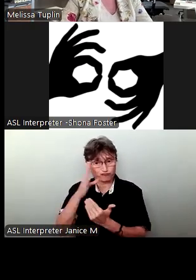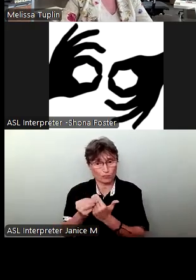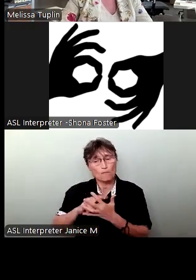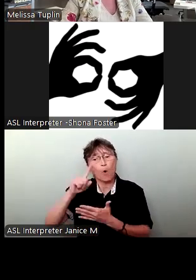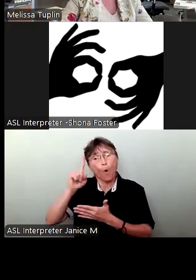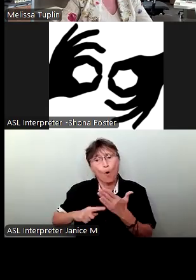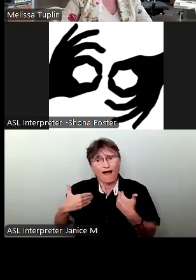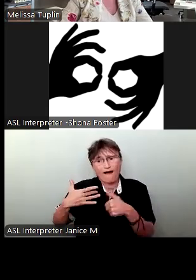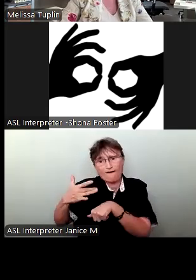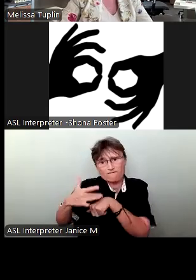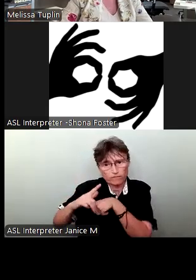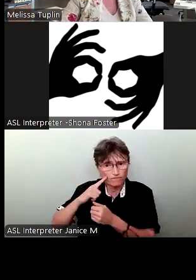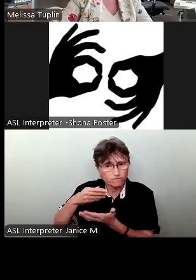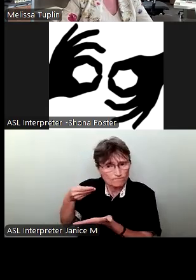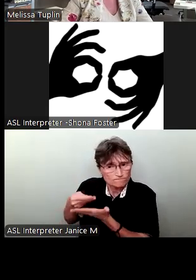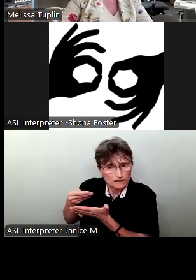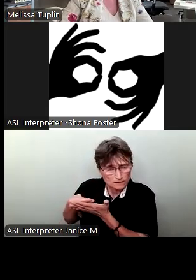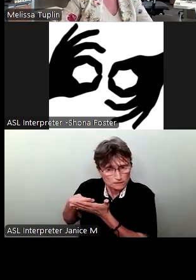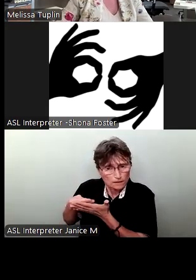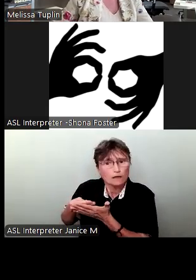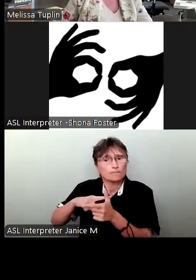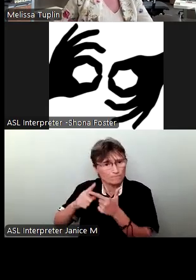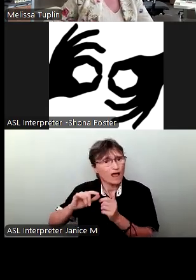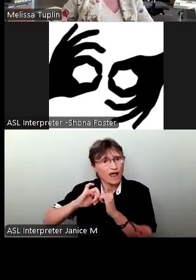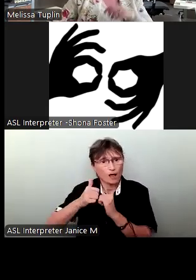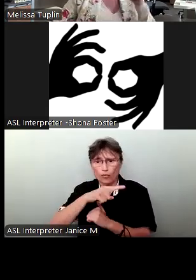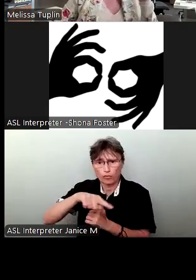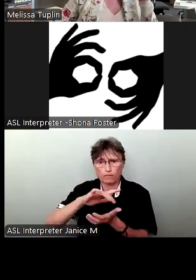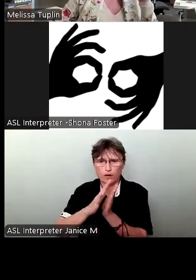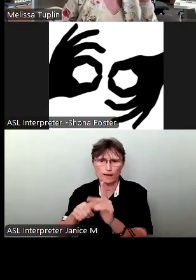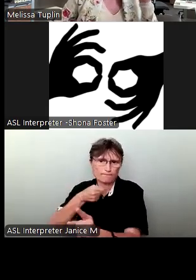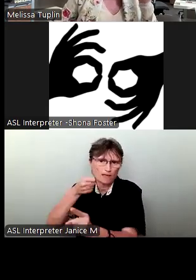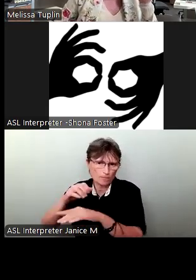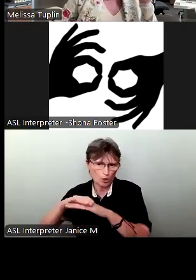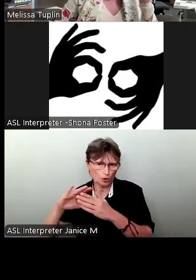the time, than their impact in community. So the changes that we've made to this